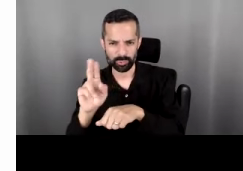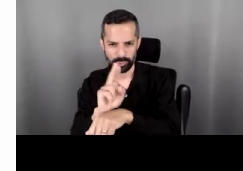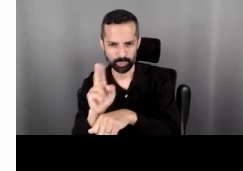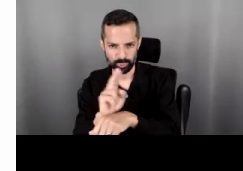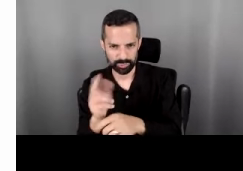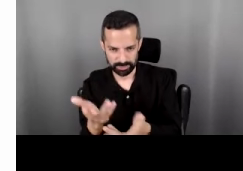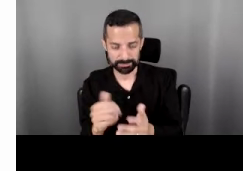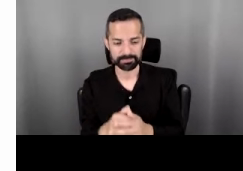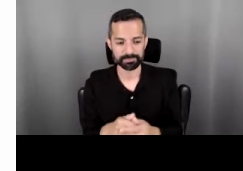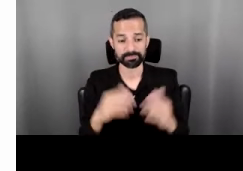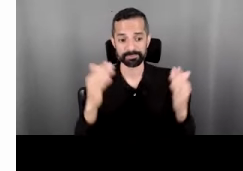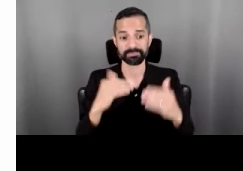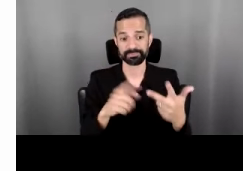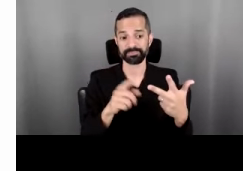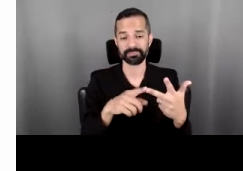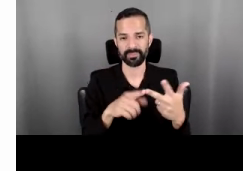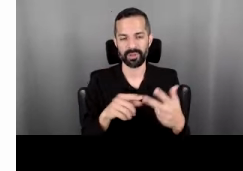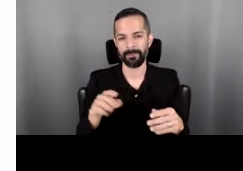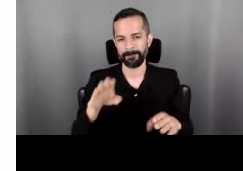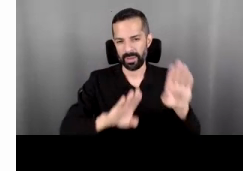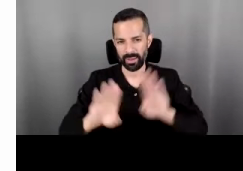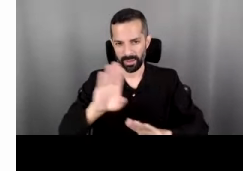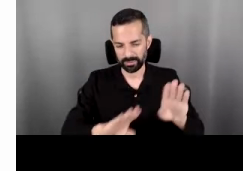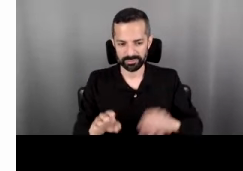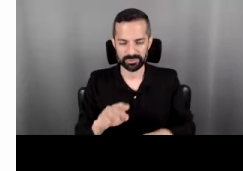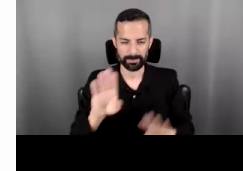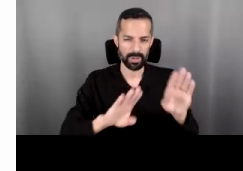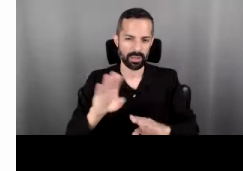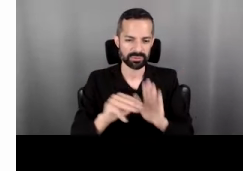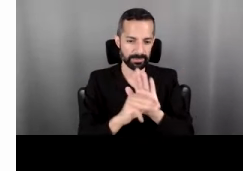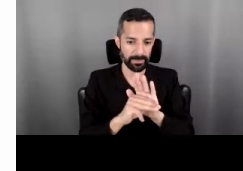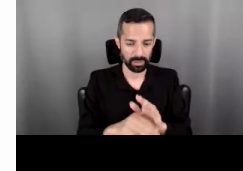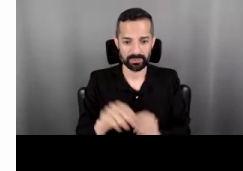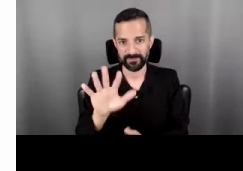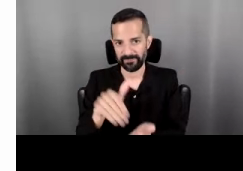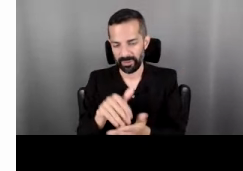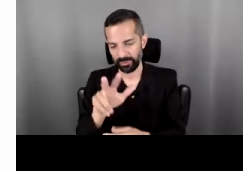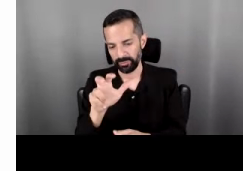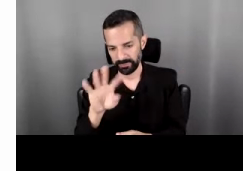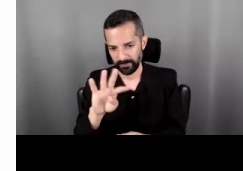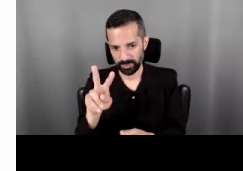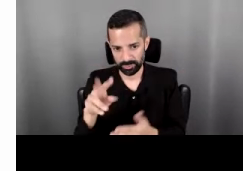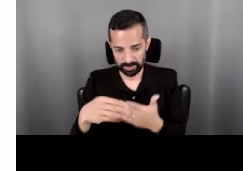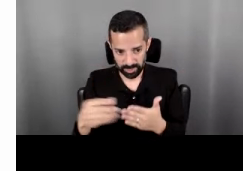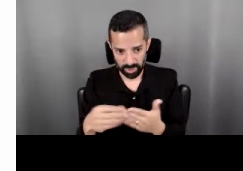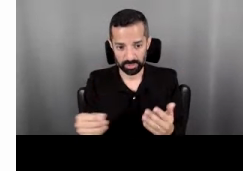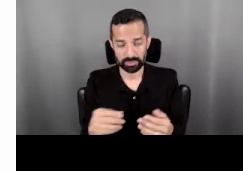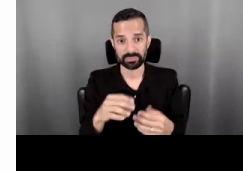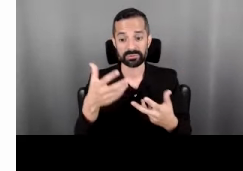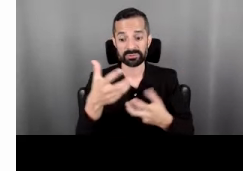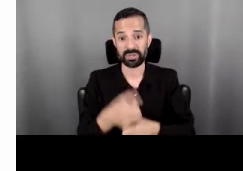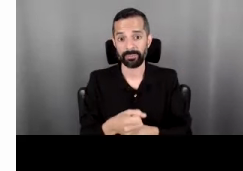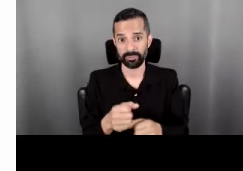Biology models in this case $5,342 with the summary being the diversification